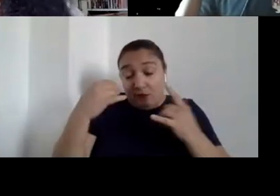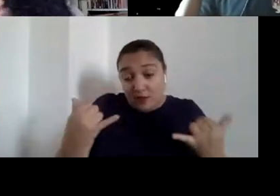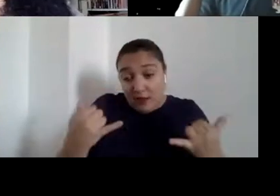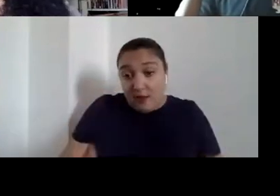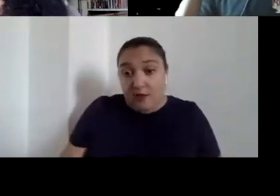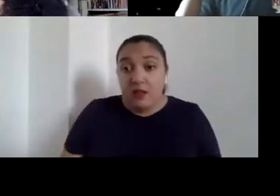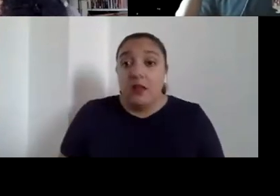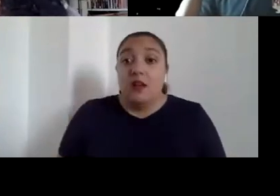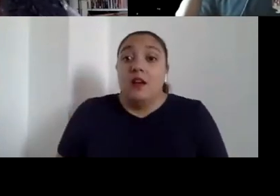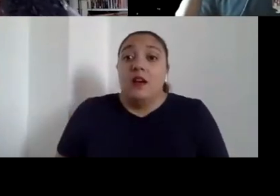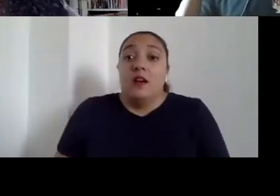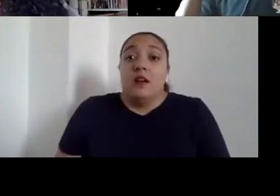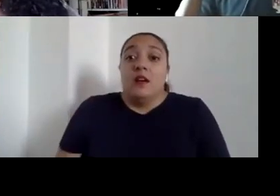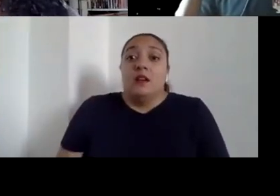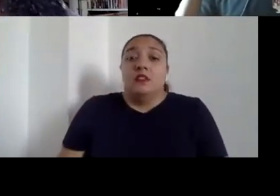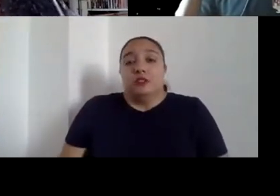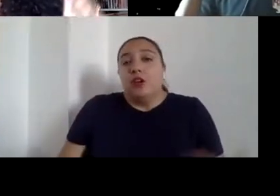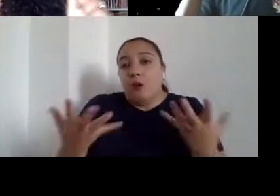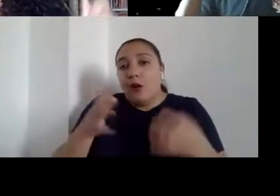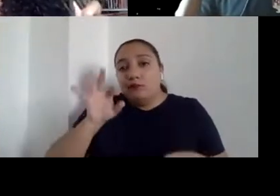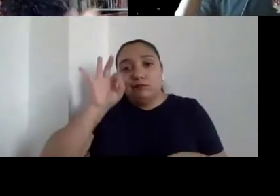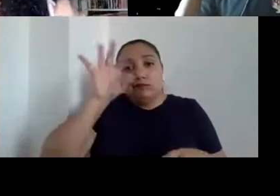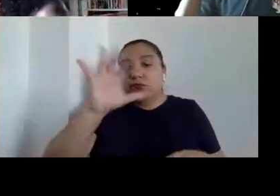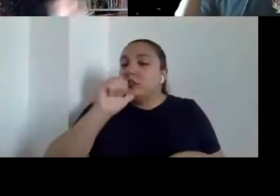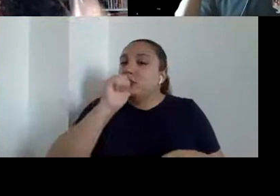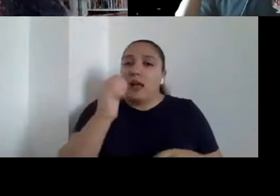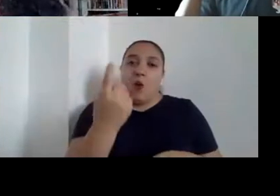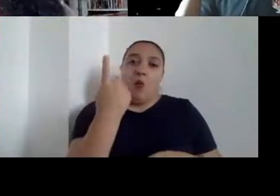out through. There is not one form I think about when